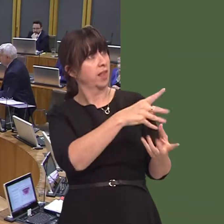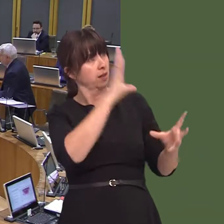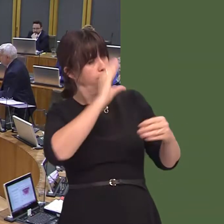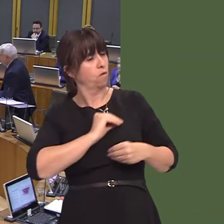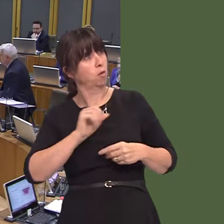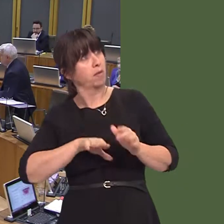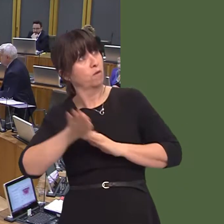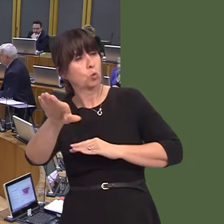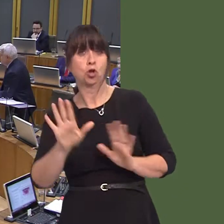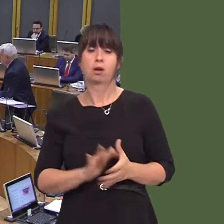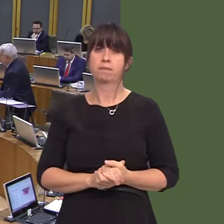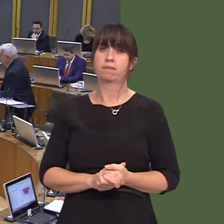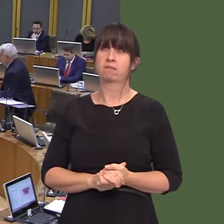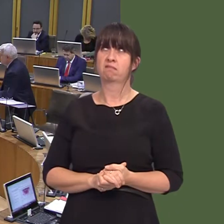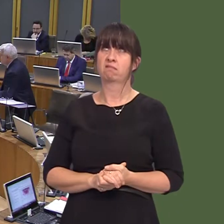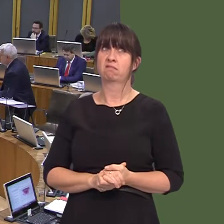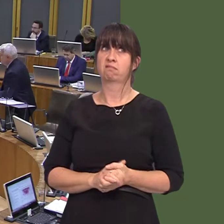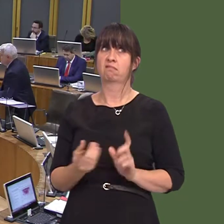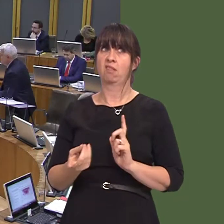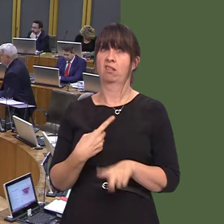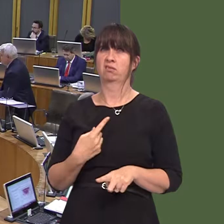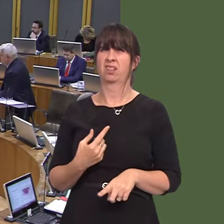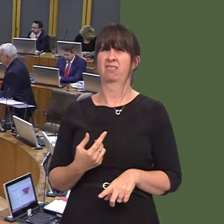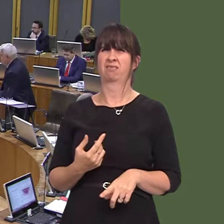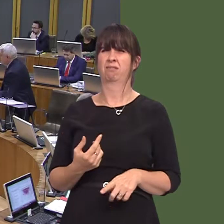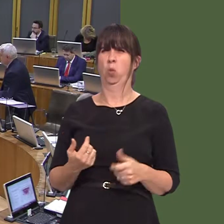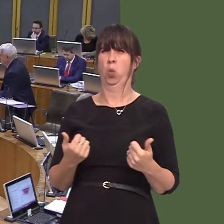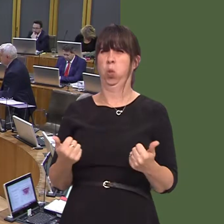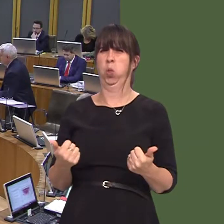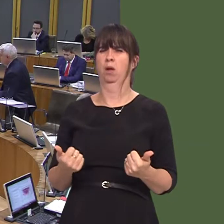Leanne Wood: Thatís not a very convincing answer, First Minister.